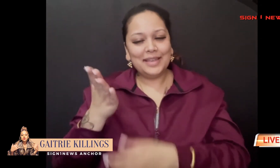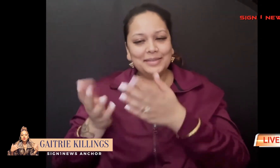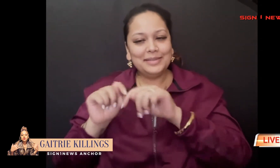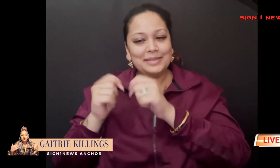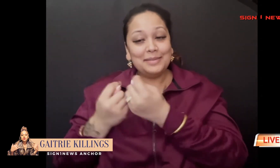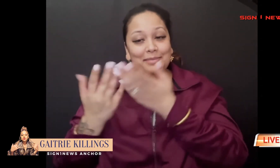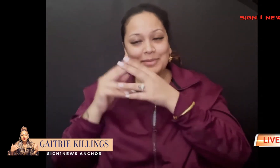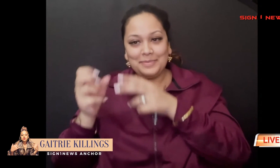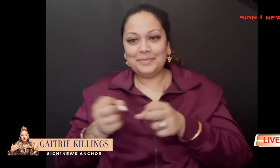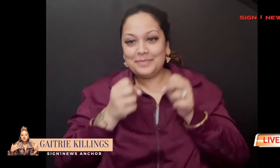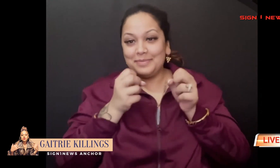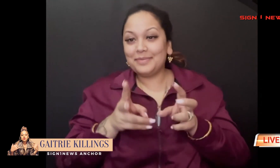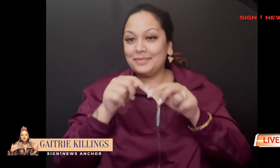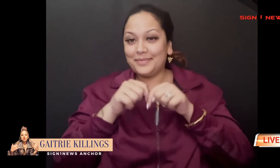may add it at the bottom of the screen.